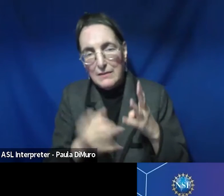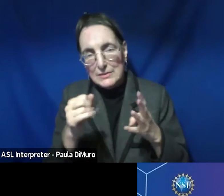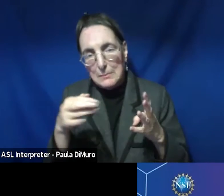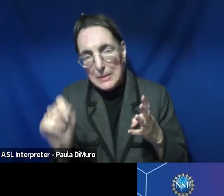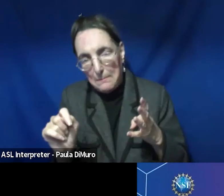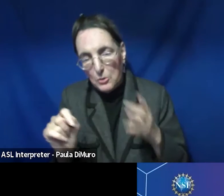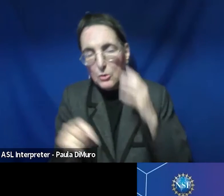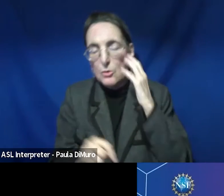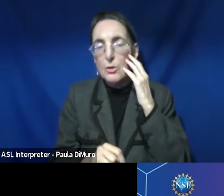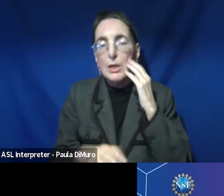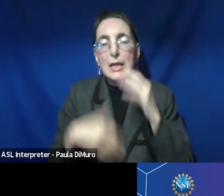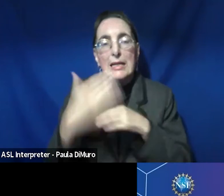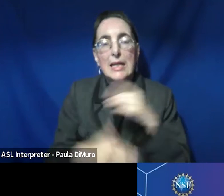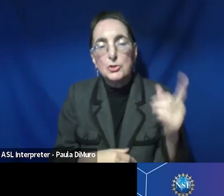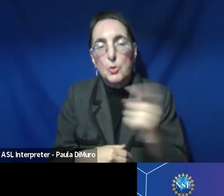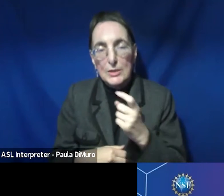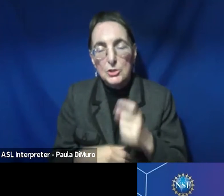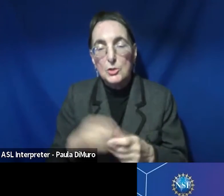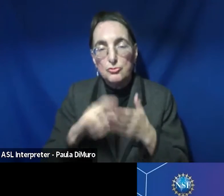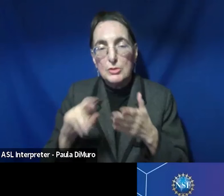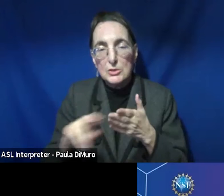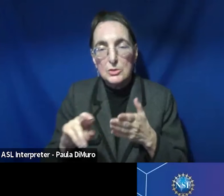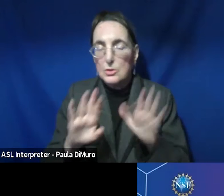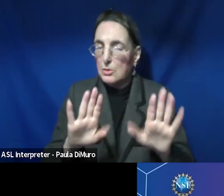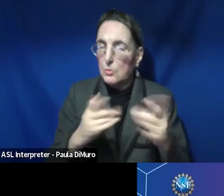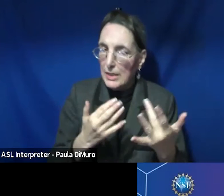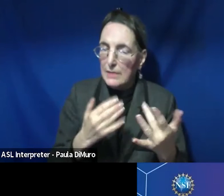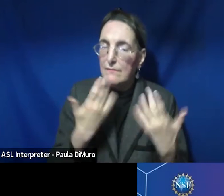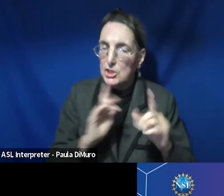Next question is, does Research. Oh wait, have we answered that one?